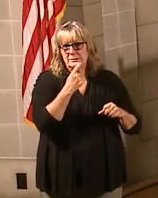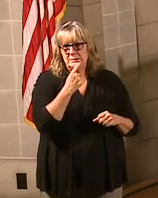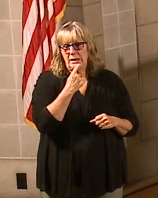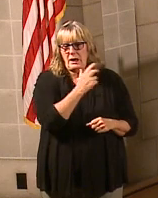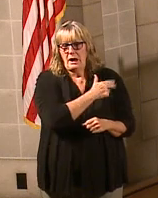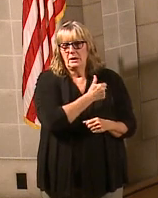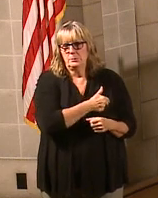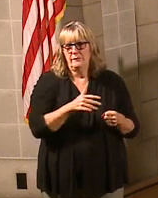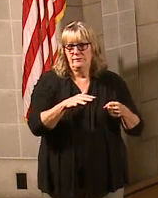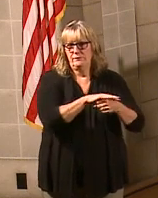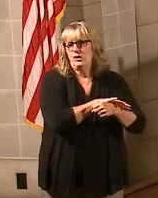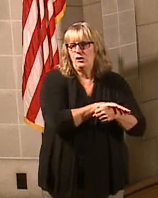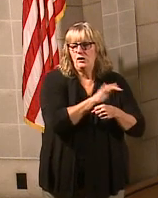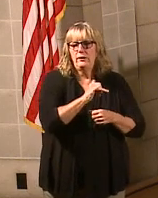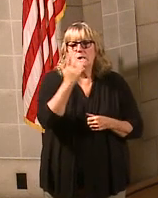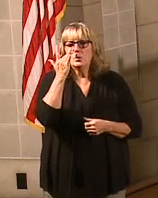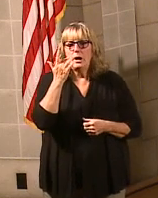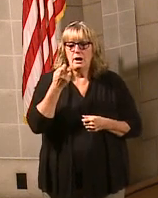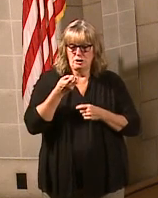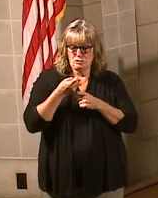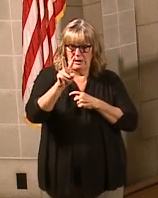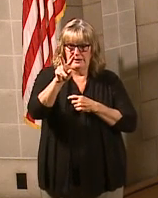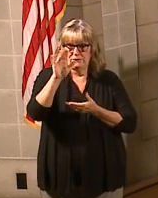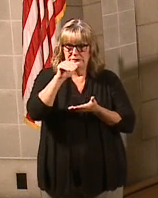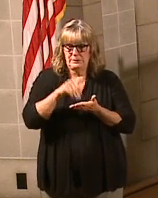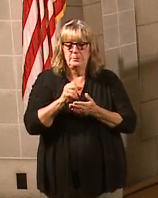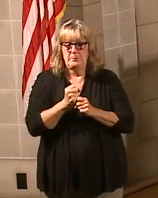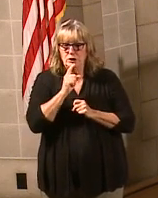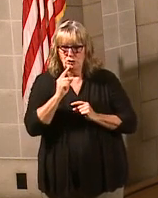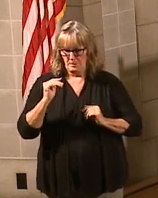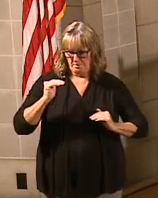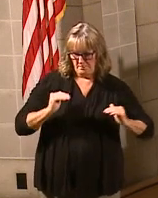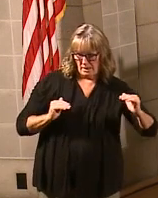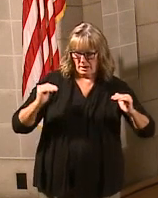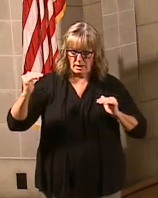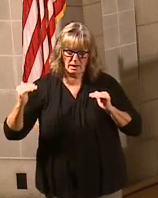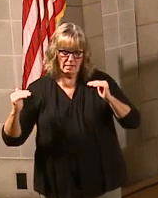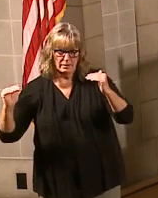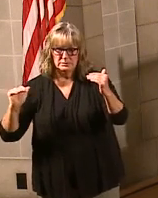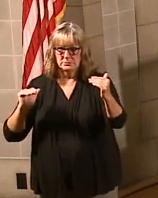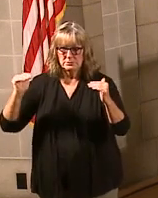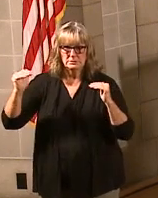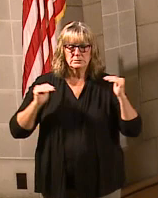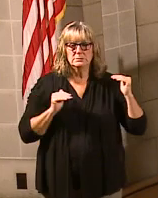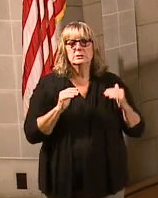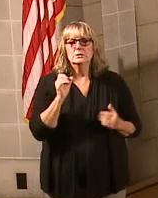ACCOUNT -- THE CRITICAL ACCESS HOSPITALS